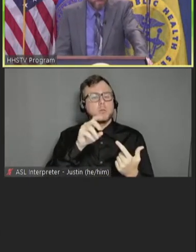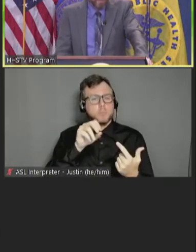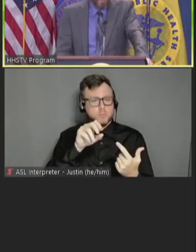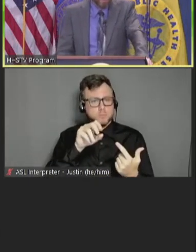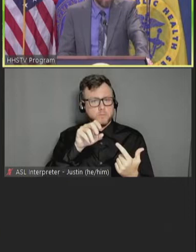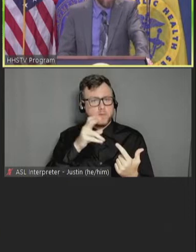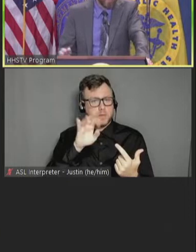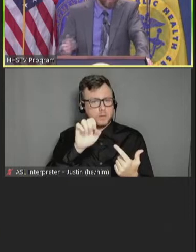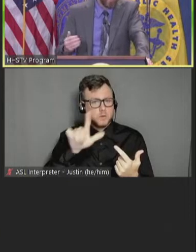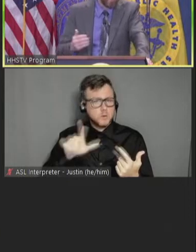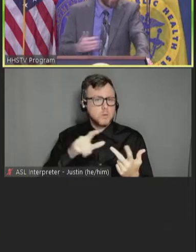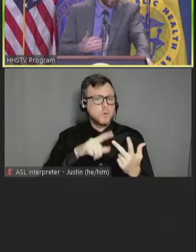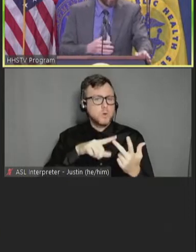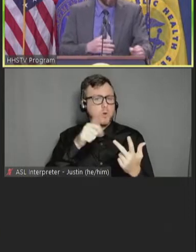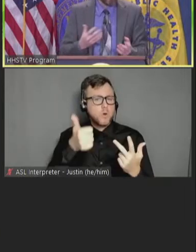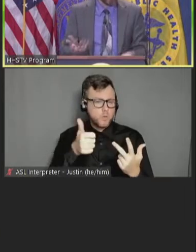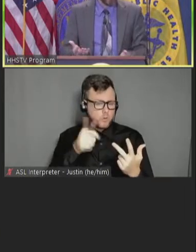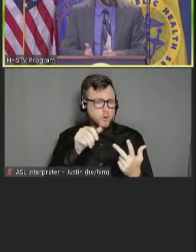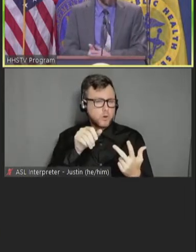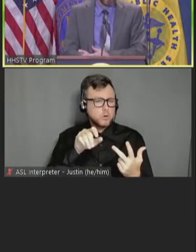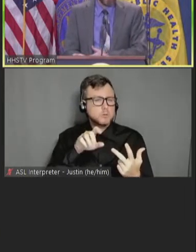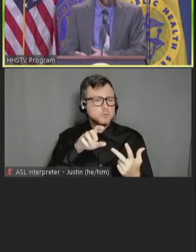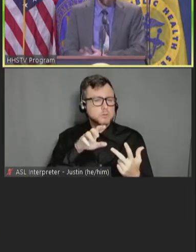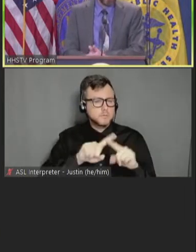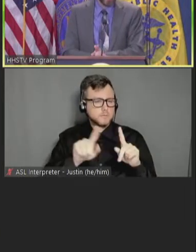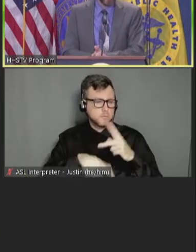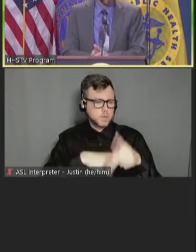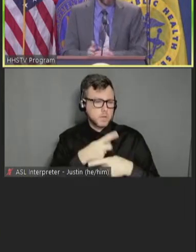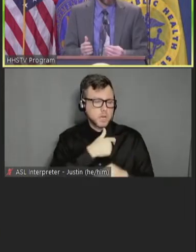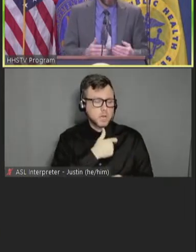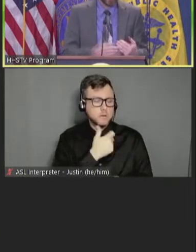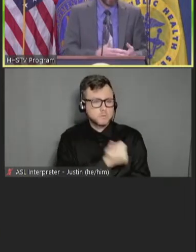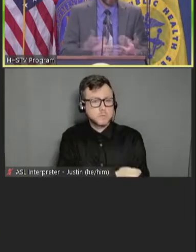And what we found here is that when Oliver Levy and David Dowling screened multiple